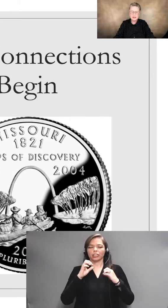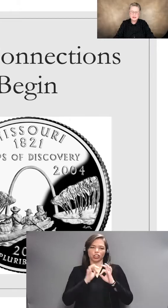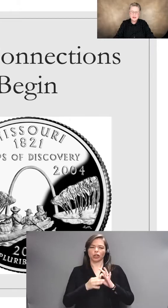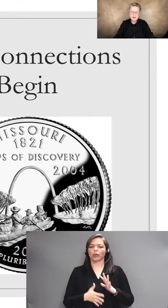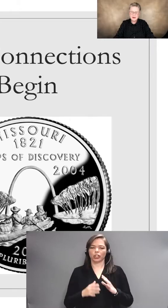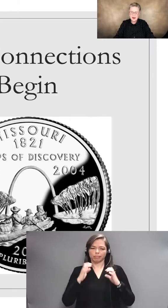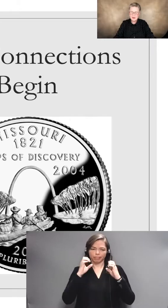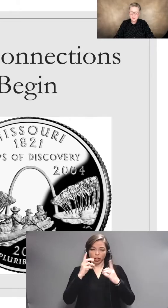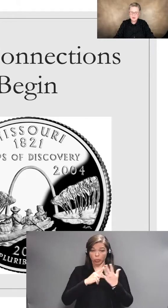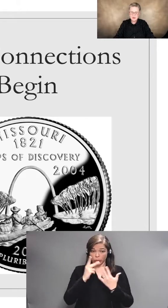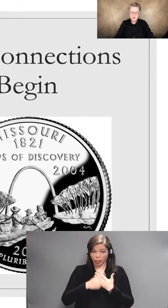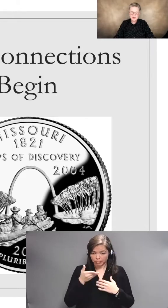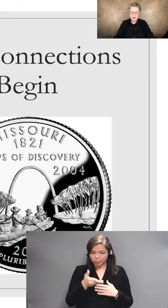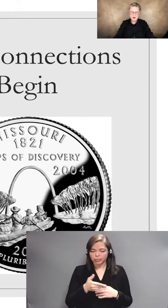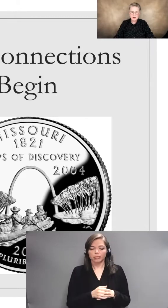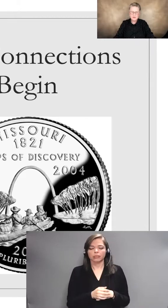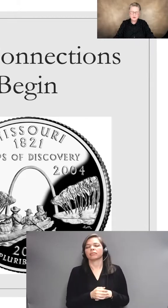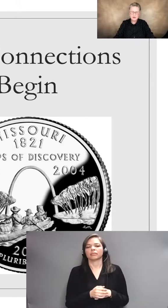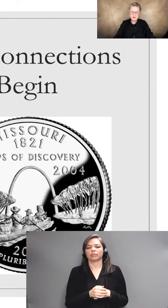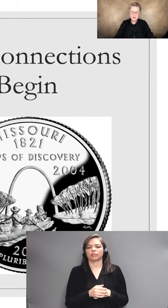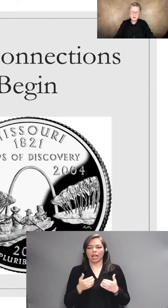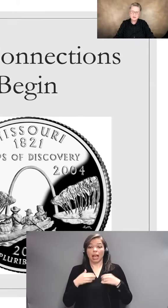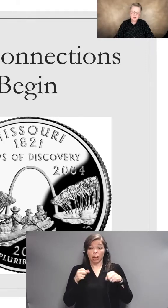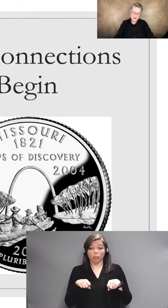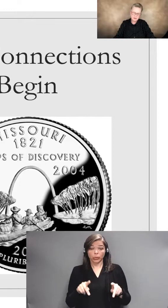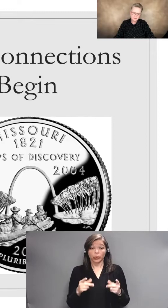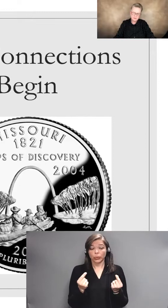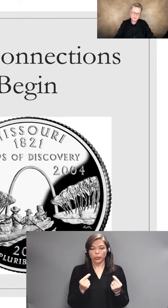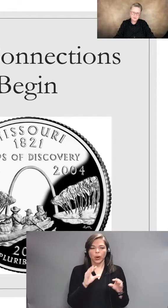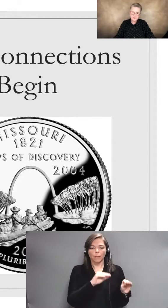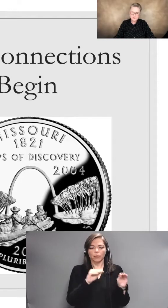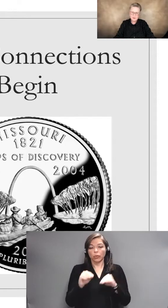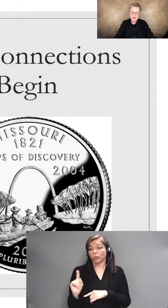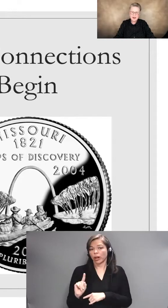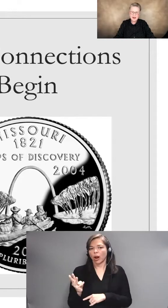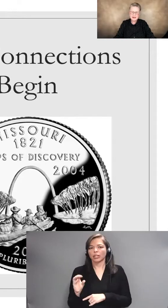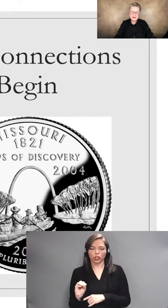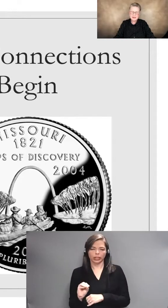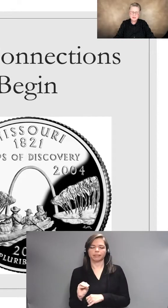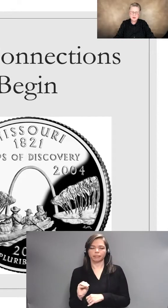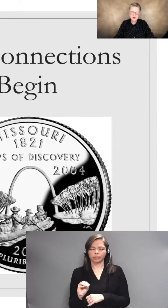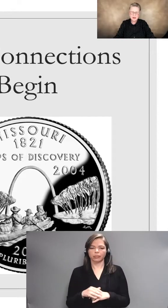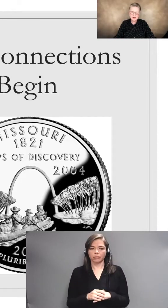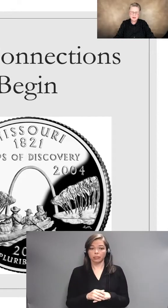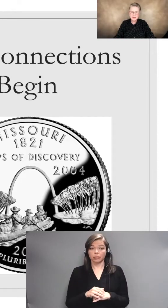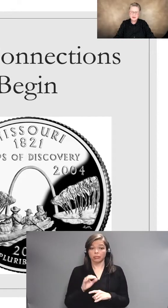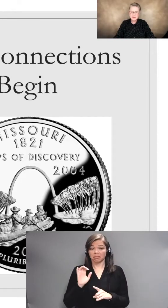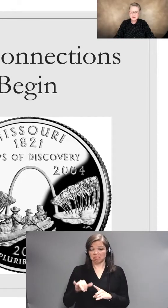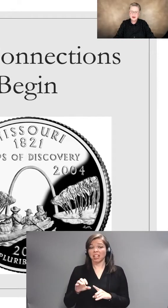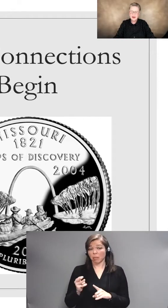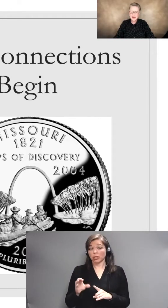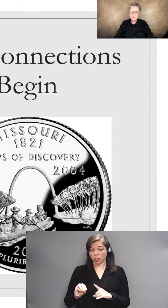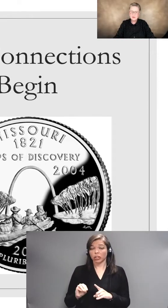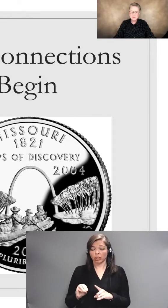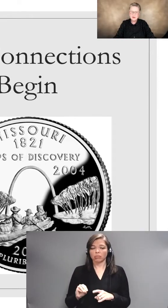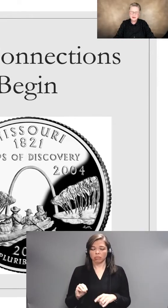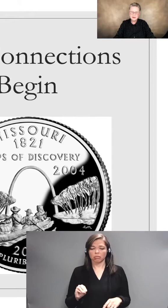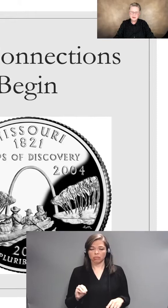and then I had the opportunity of moving to Missouri and in Missouri, I happened to meet